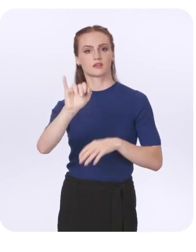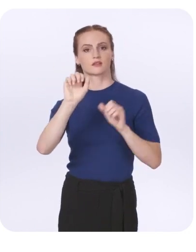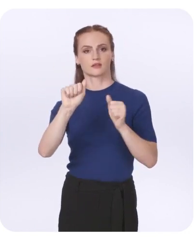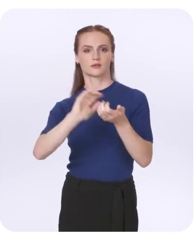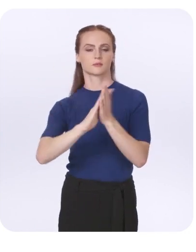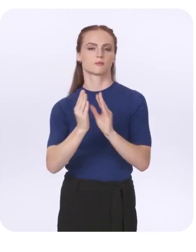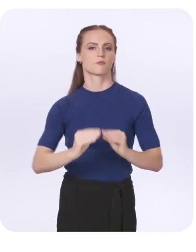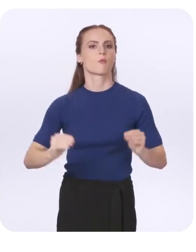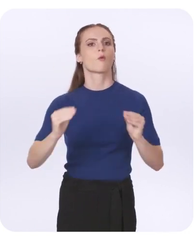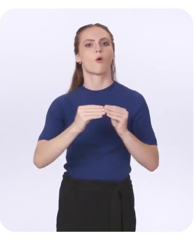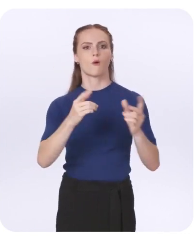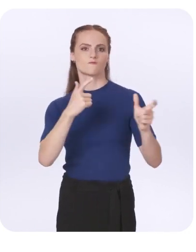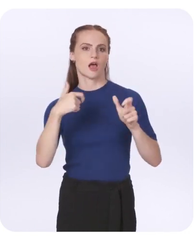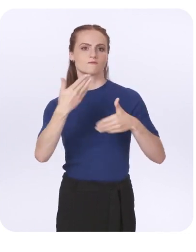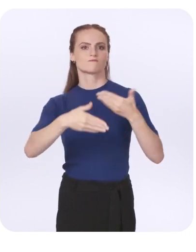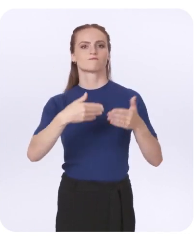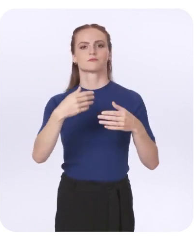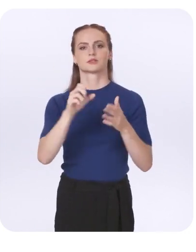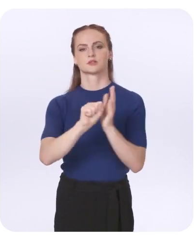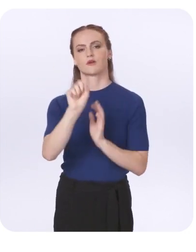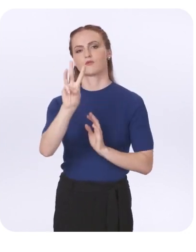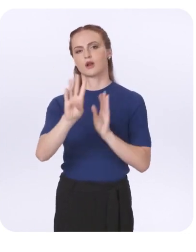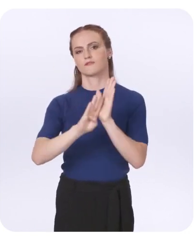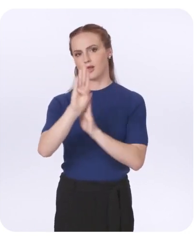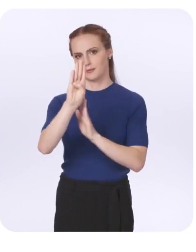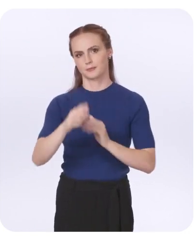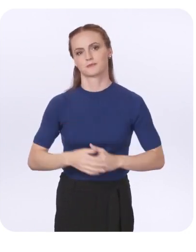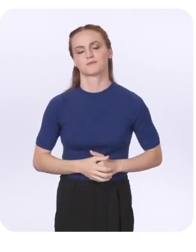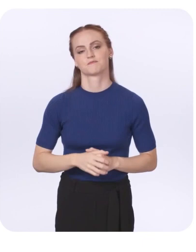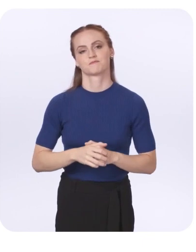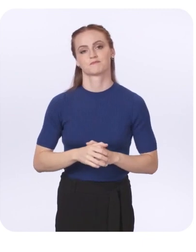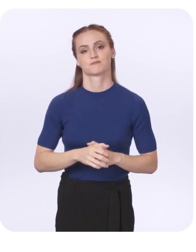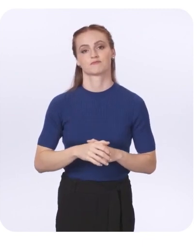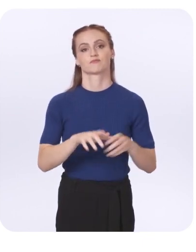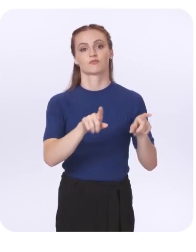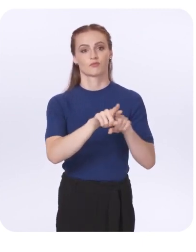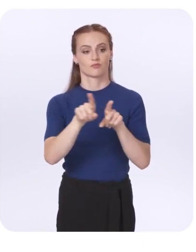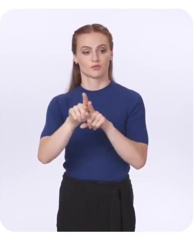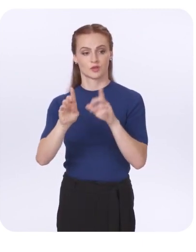And in fact, developers also share the sentiment. In a recent survey,